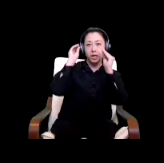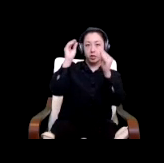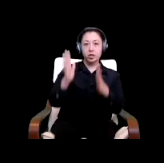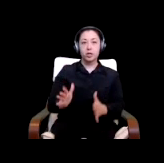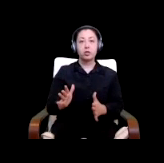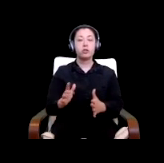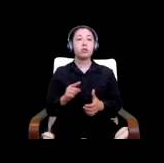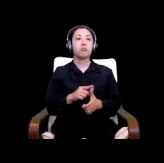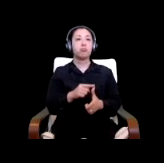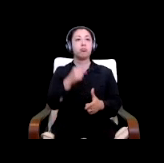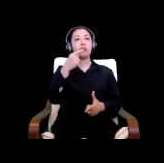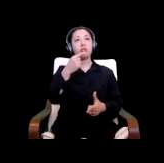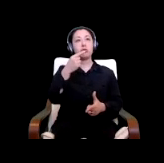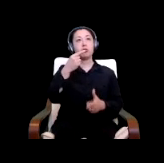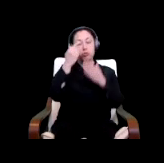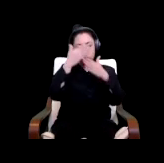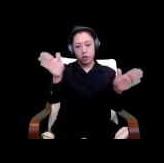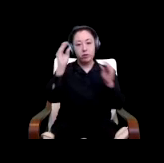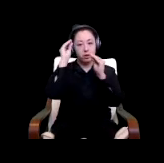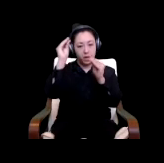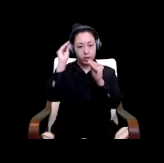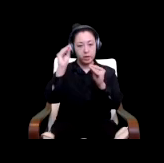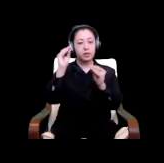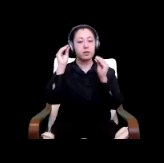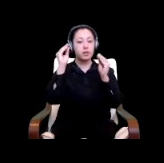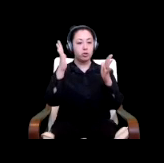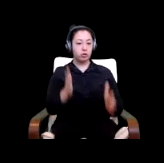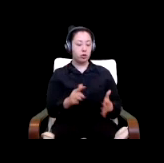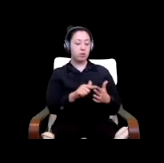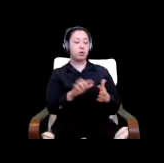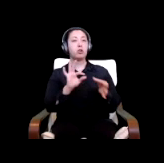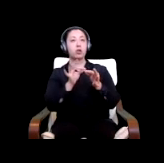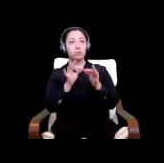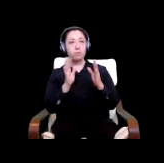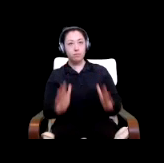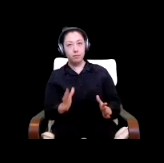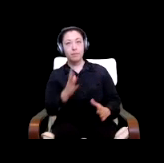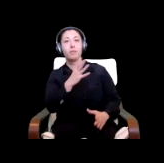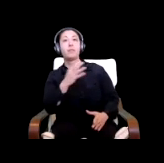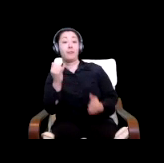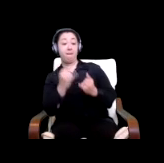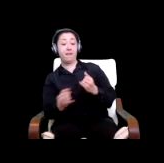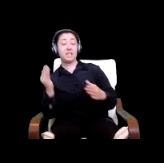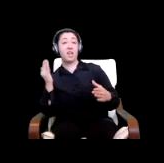General education teacher. Interpreter. And intervenor. So I was happy with the range